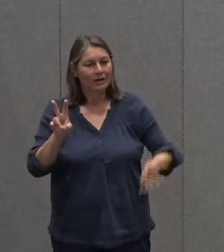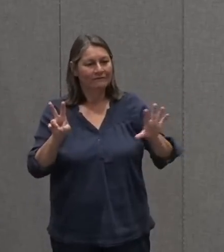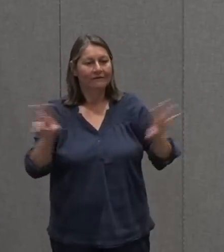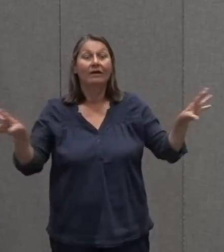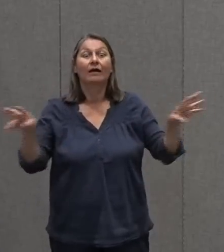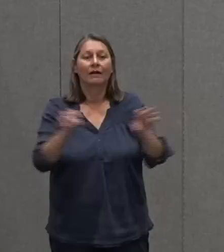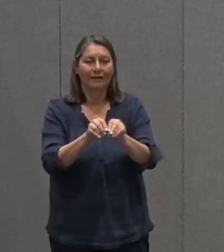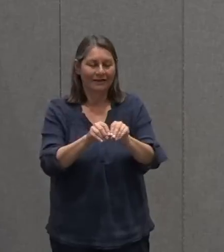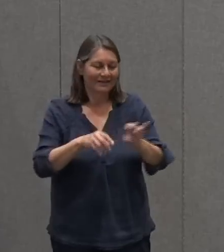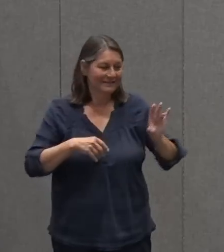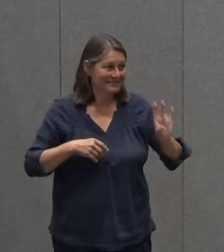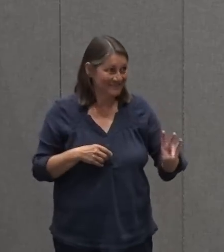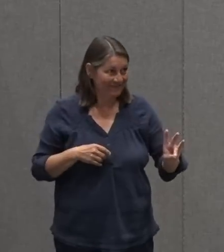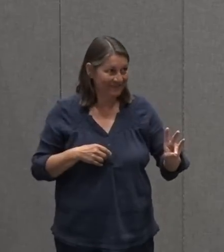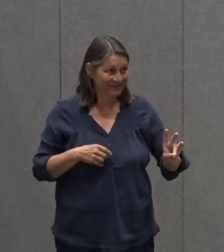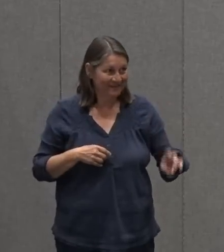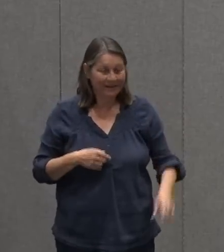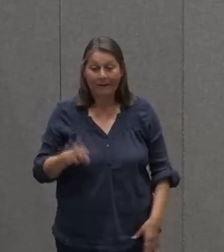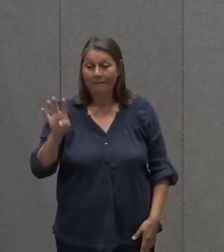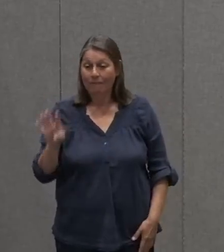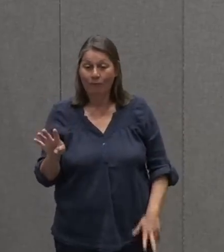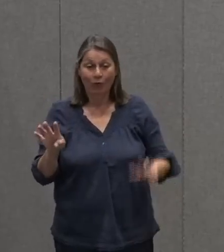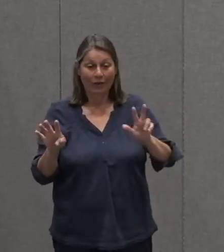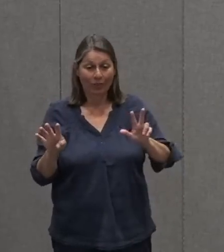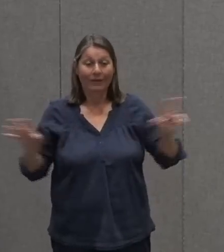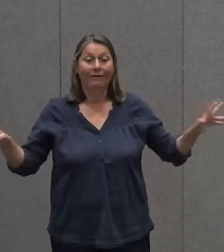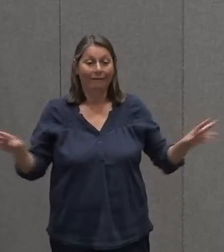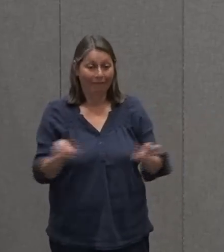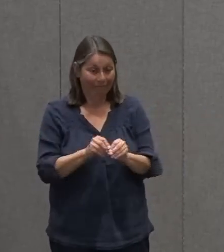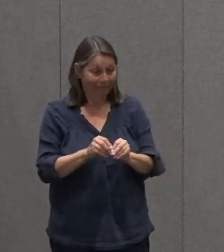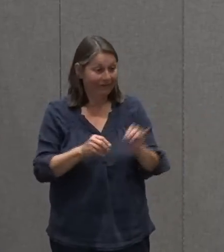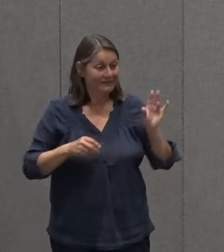Then he would see that. Four plus three would also be seven,